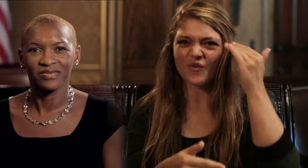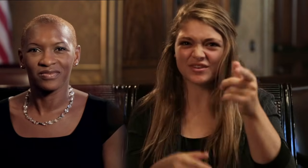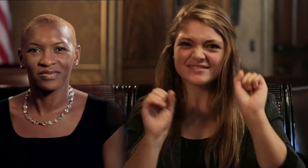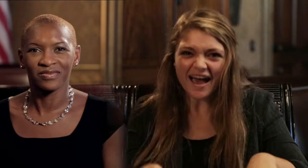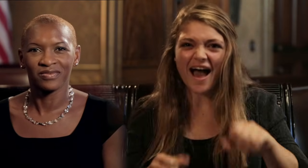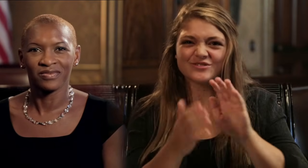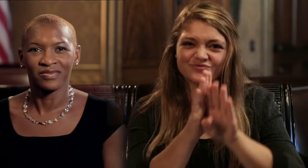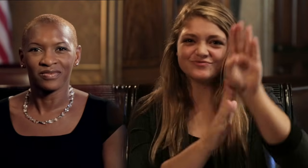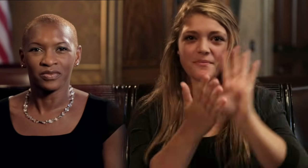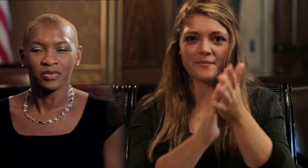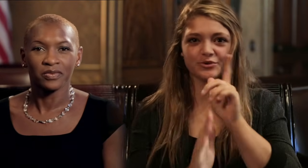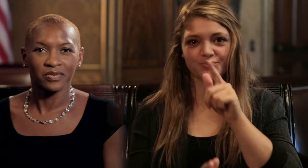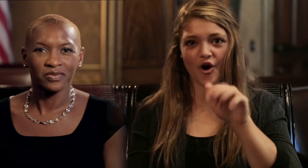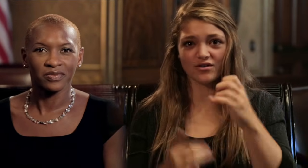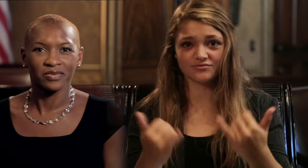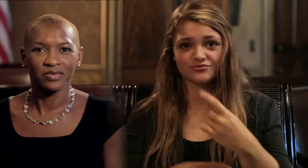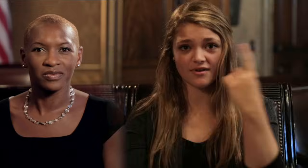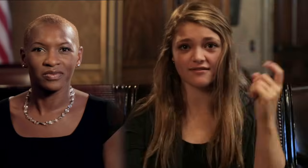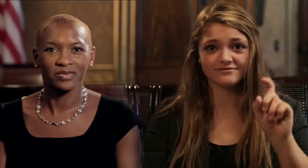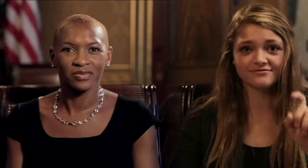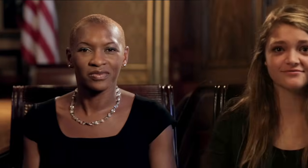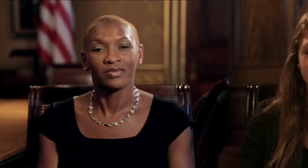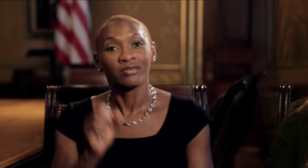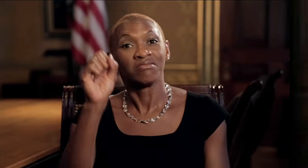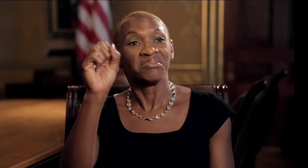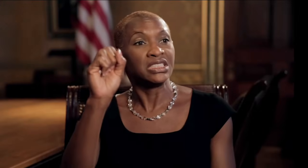which gave you the confidence to thrive and progress to the point of where you are today?